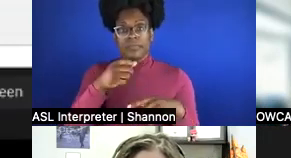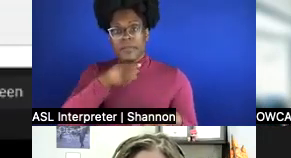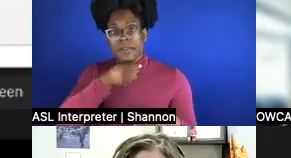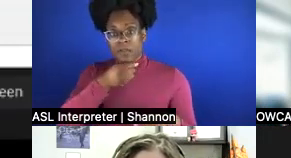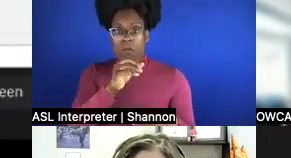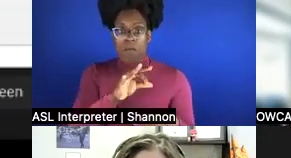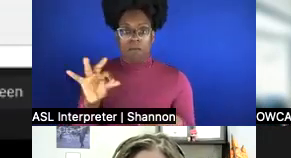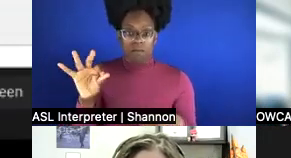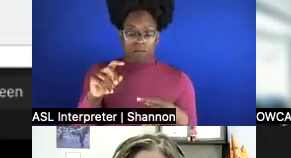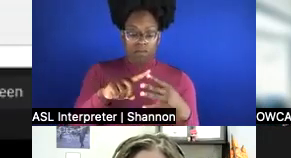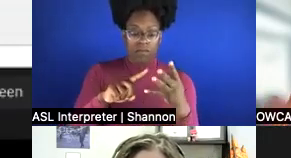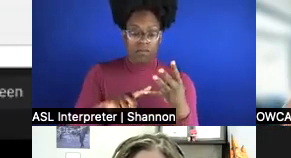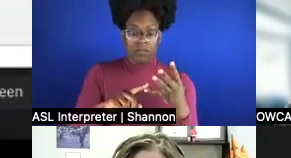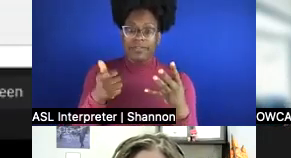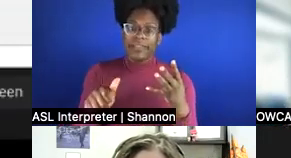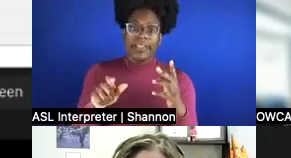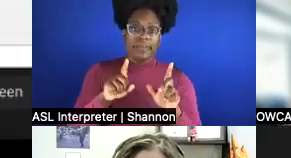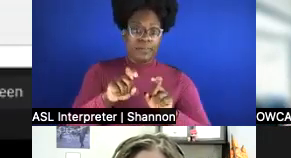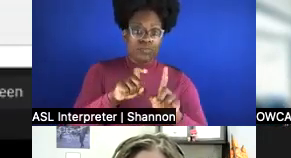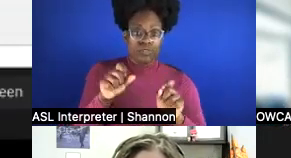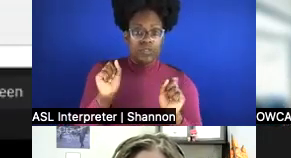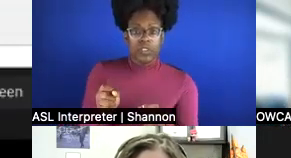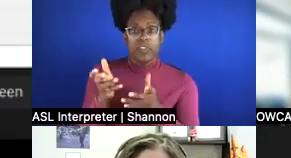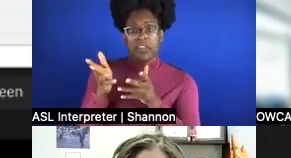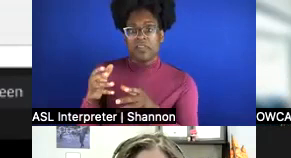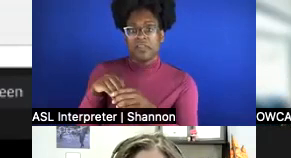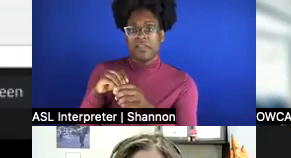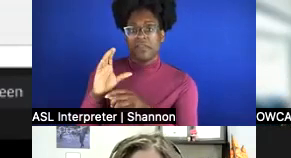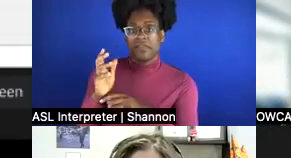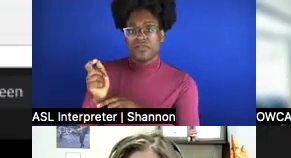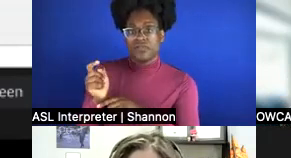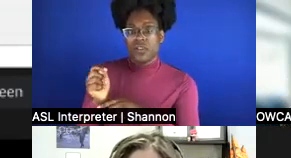And just a reminder about the Zoom interface that we should all be pretty familiar with by now.